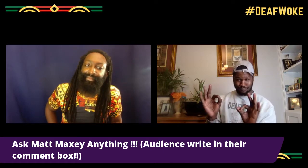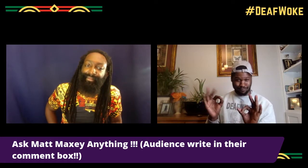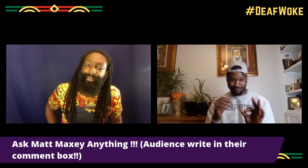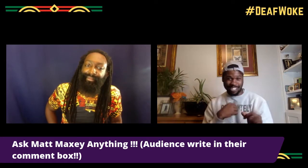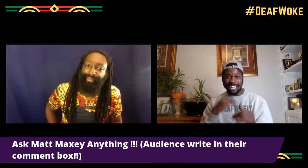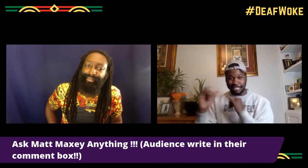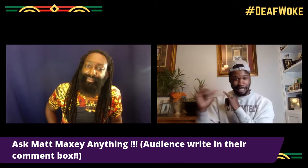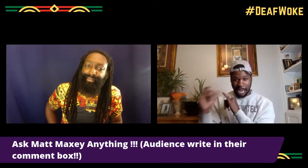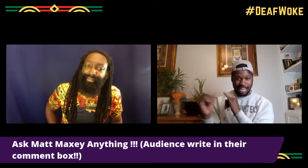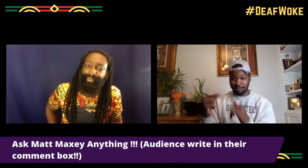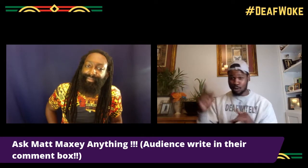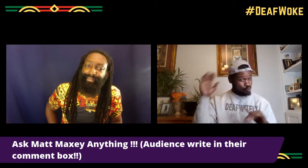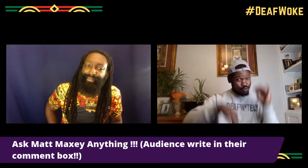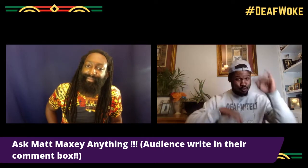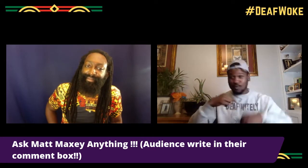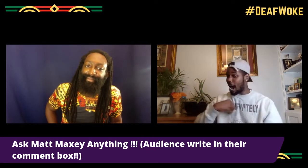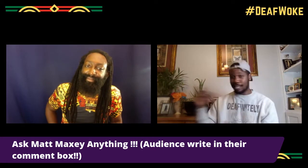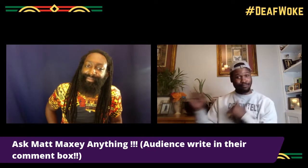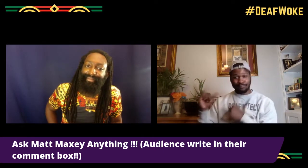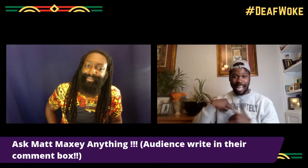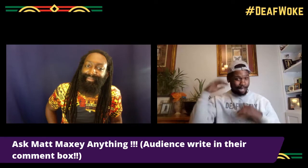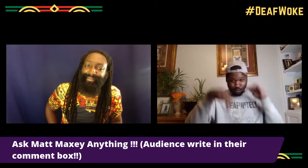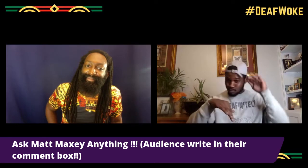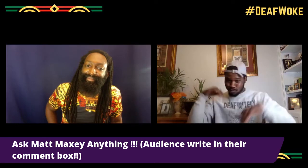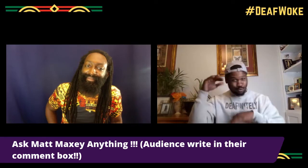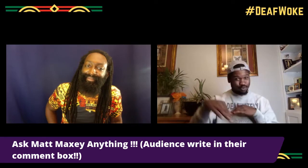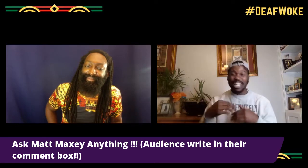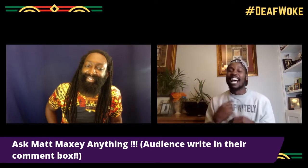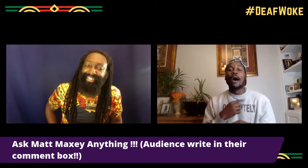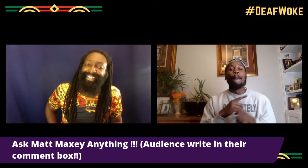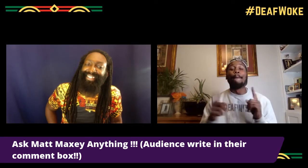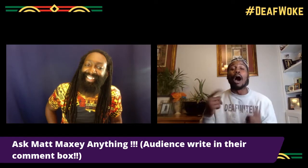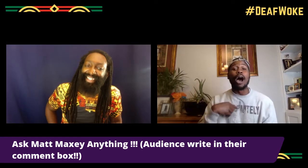and I was trying to follow and I saw them swimming. I was like, oh, I can do the same thing,